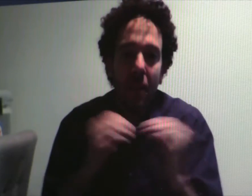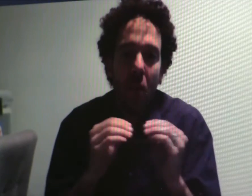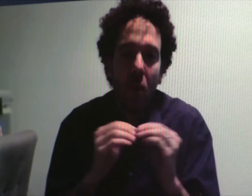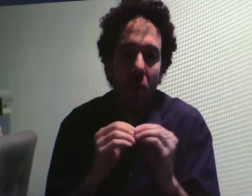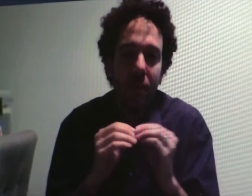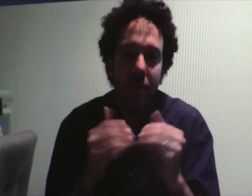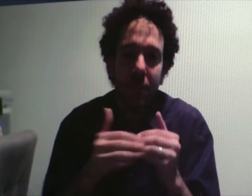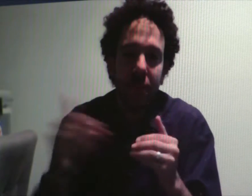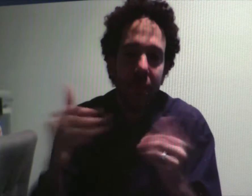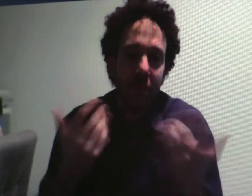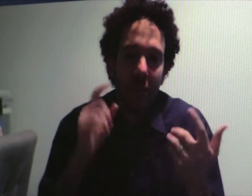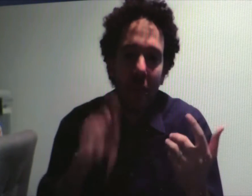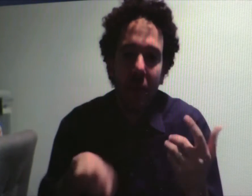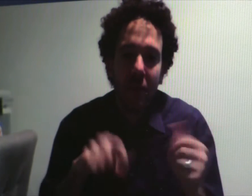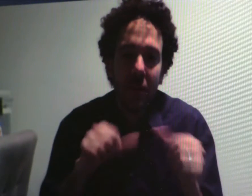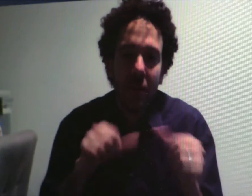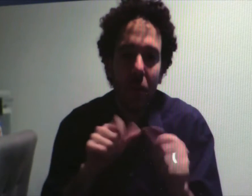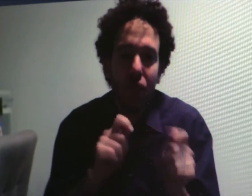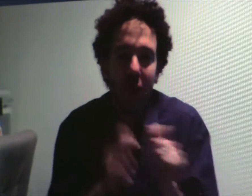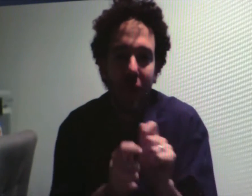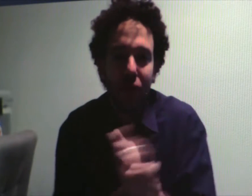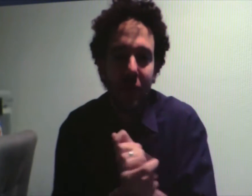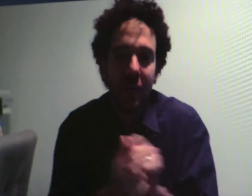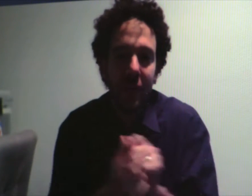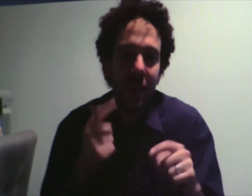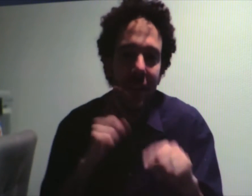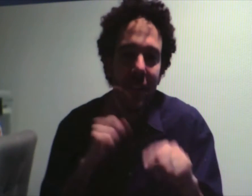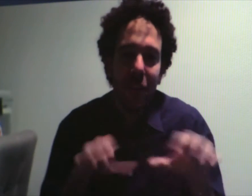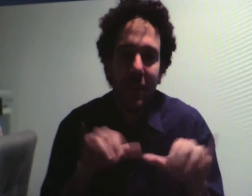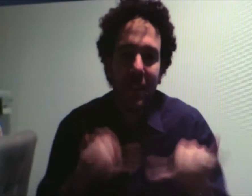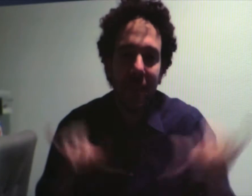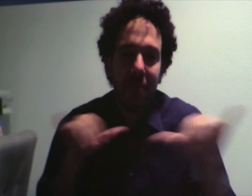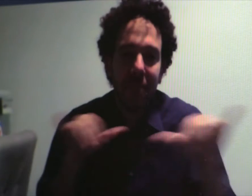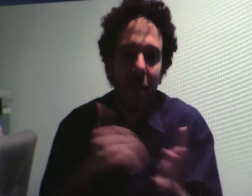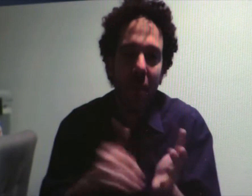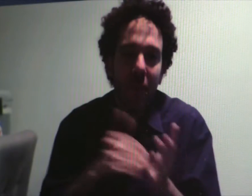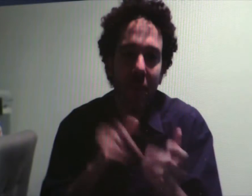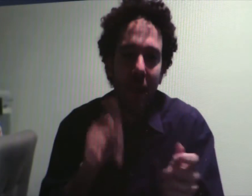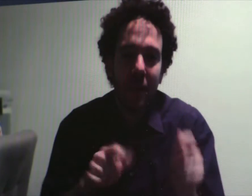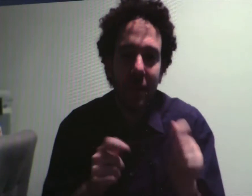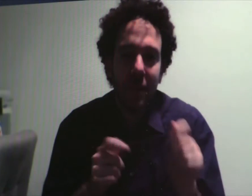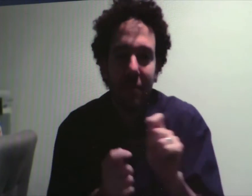We'd like to find more opportunities going forward, and we must continue with making changes and we can't repeat the same mistakes over and